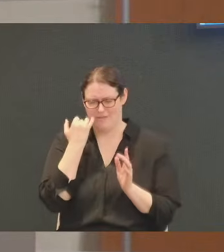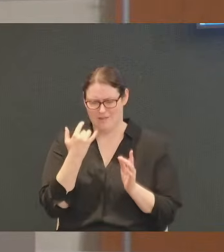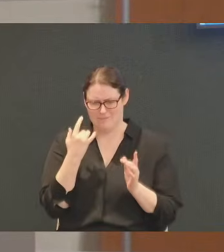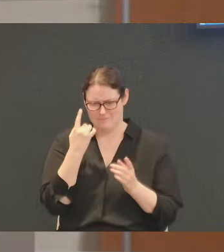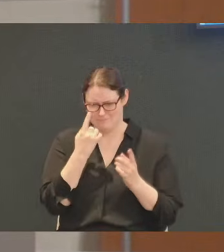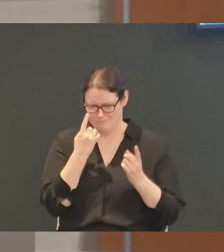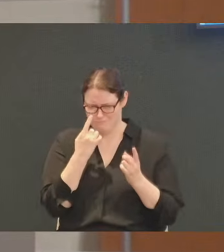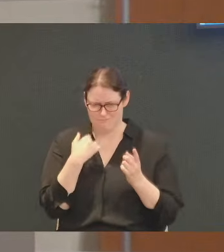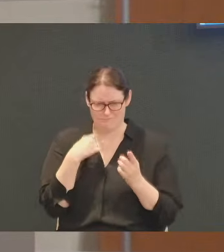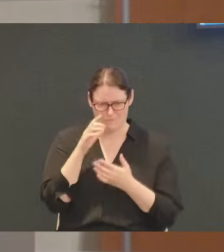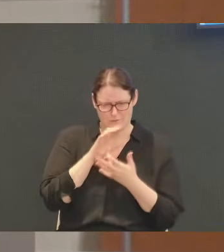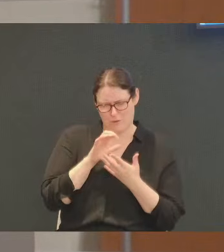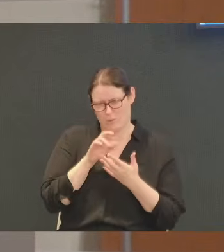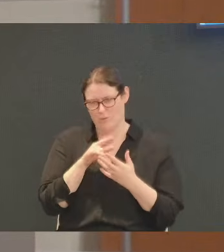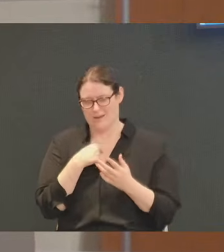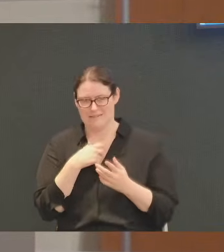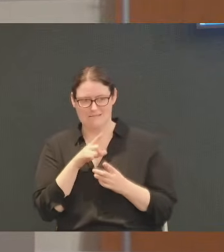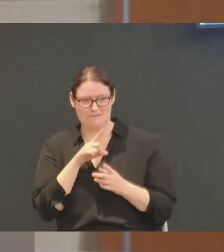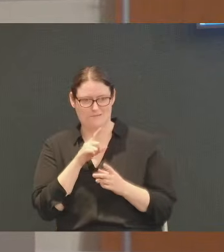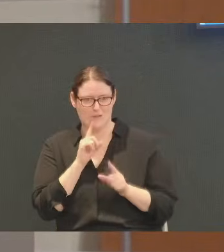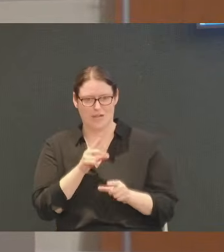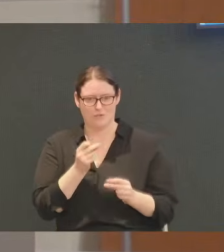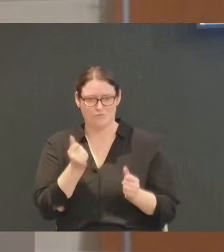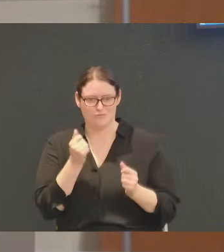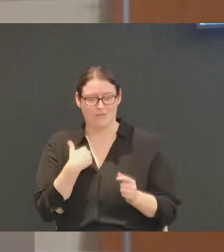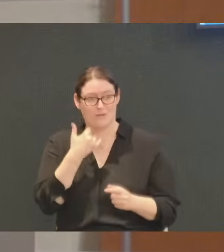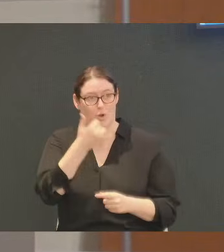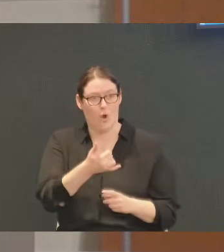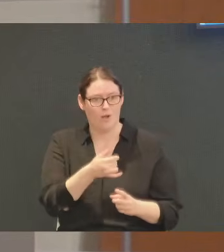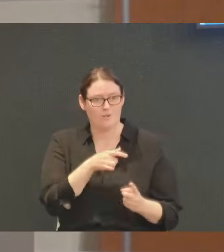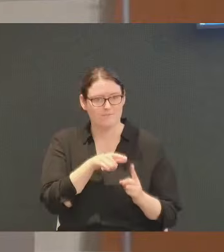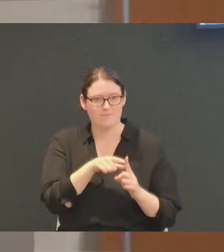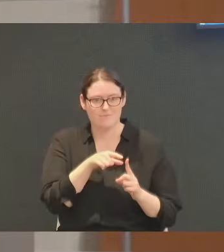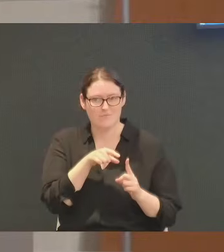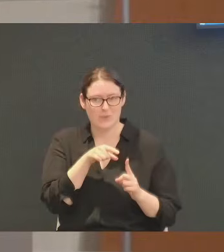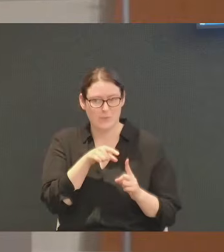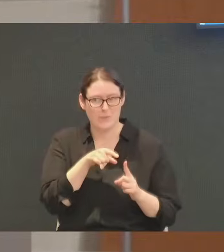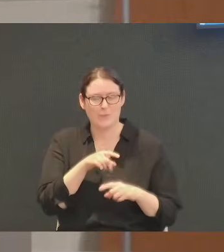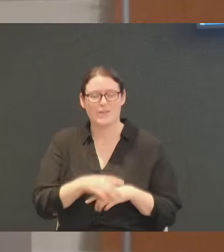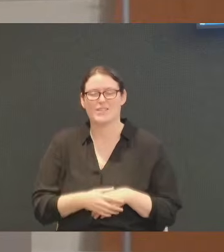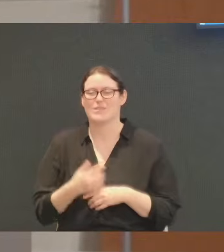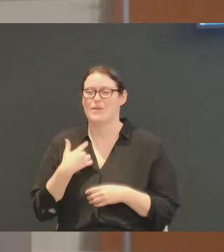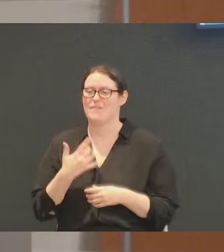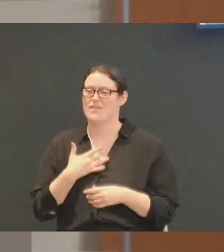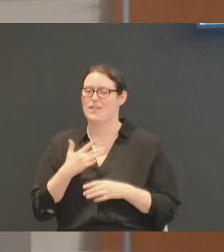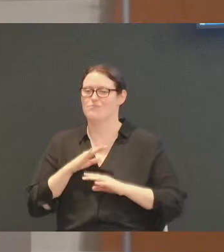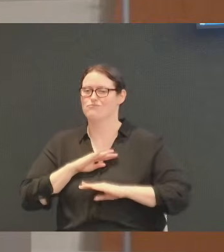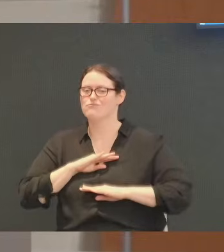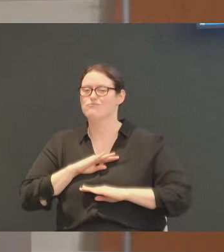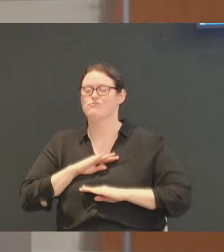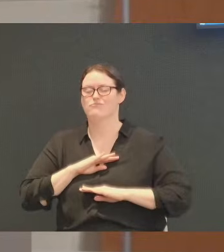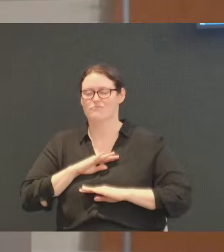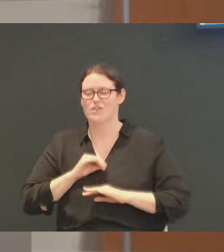she needs a quick answer, she calls you. Um, and so again, I feel very confident that you are going